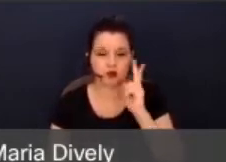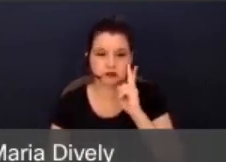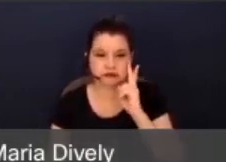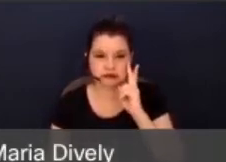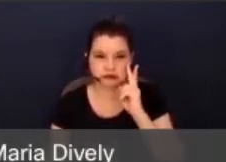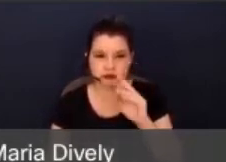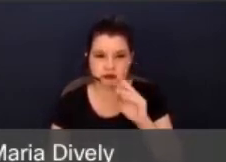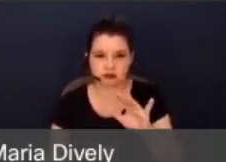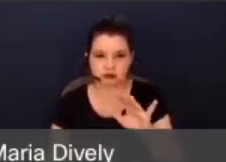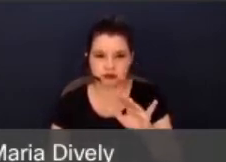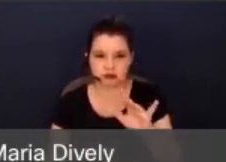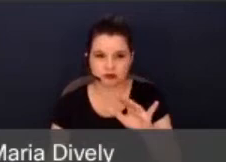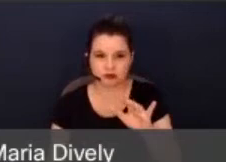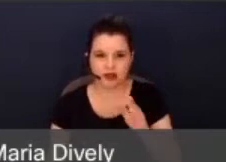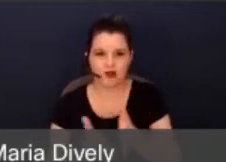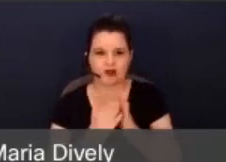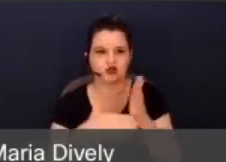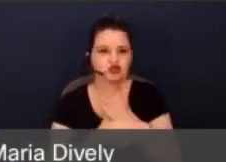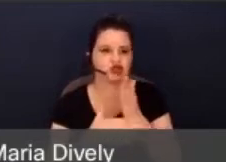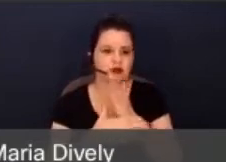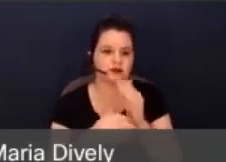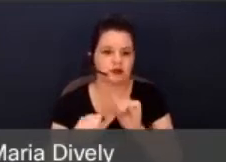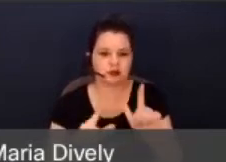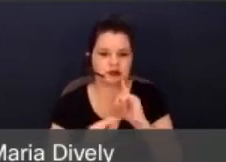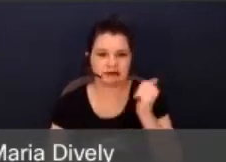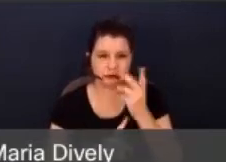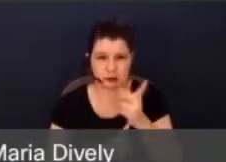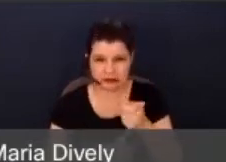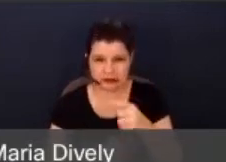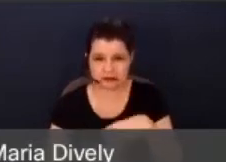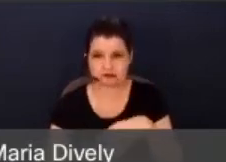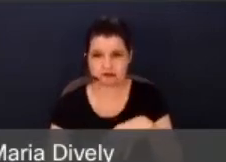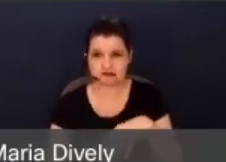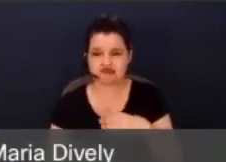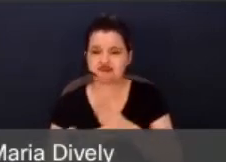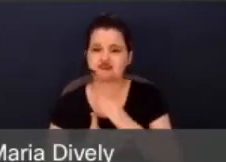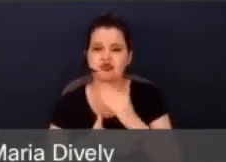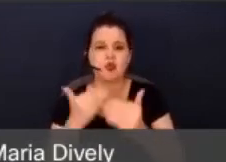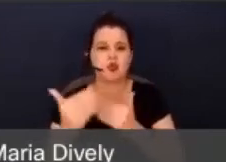I'll ask to share my screen. This may take me a moment. All right. We'll keep going with other questions,